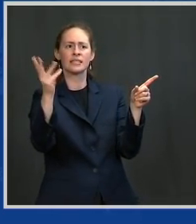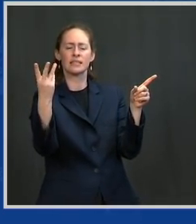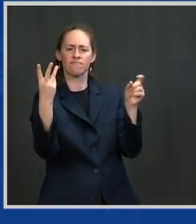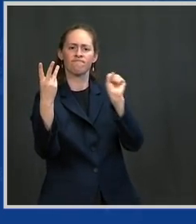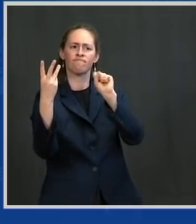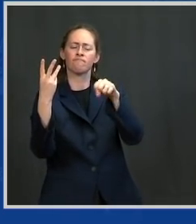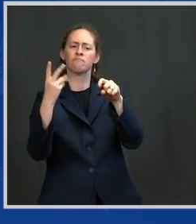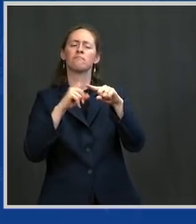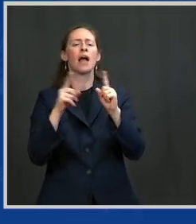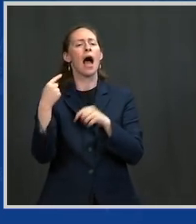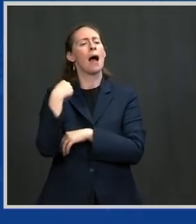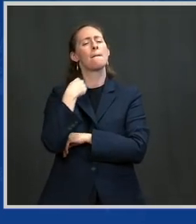who I know know better,